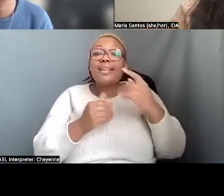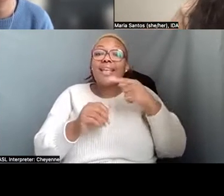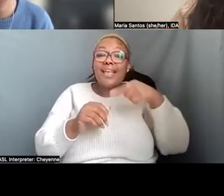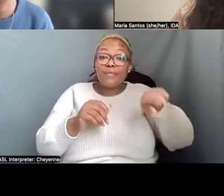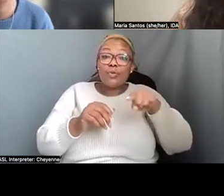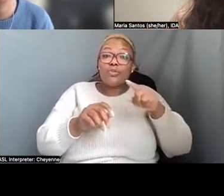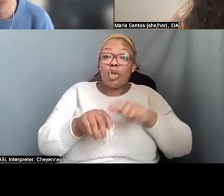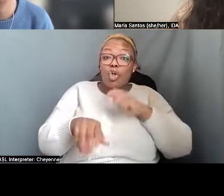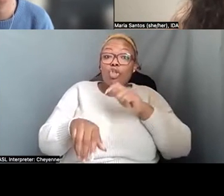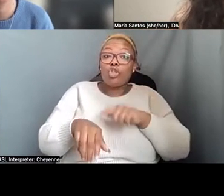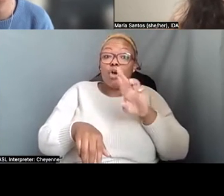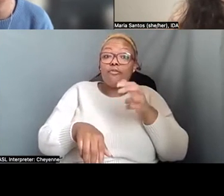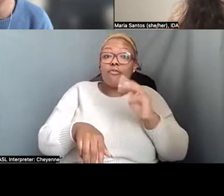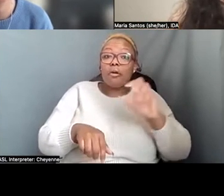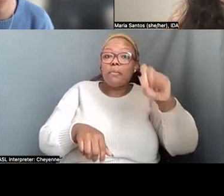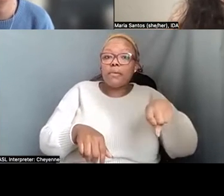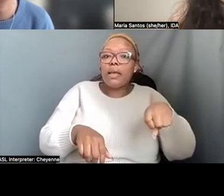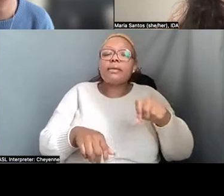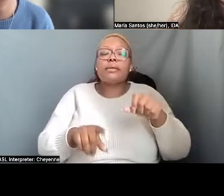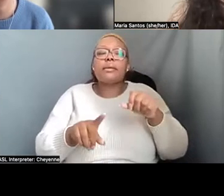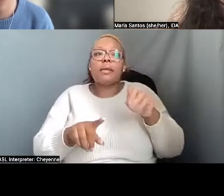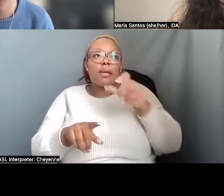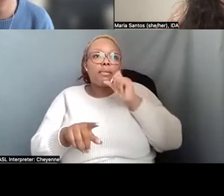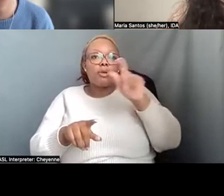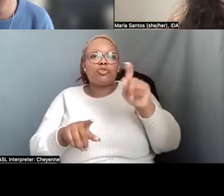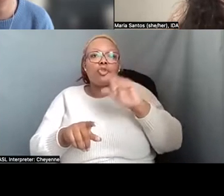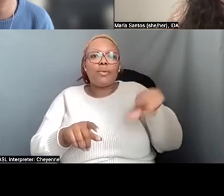But I'm not sure what would be the other form of media.